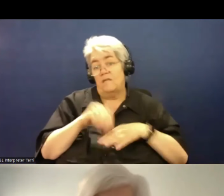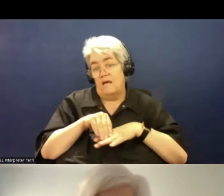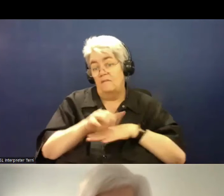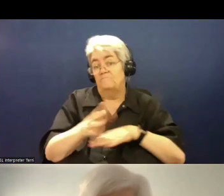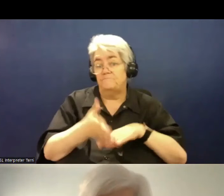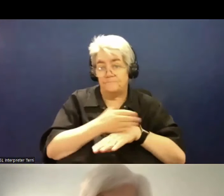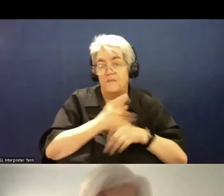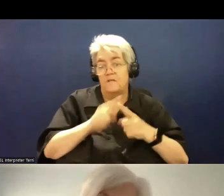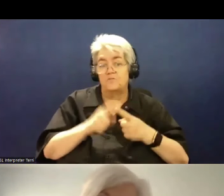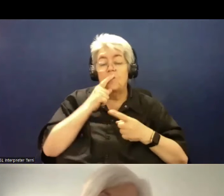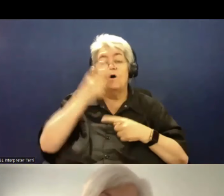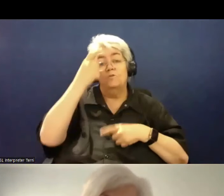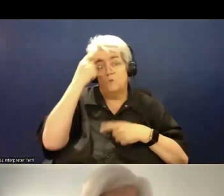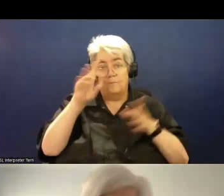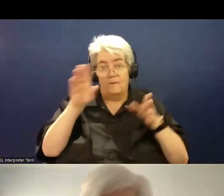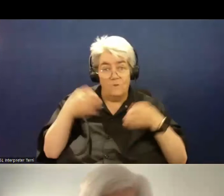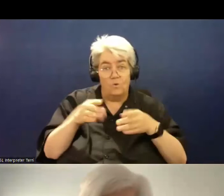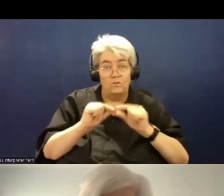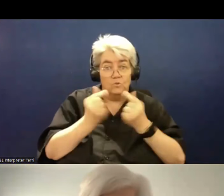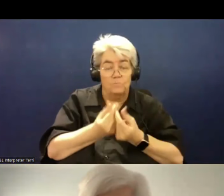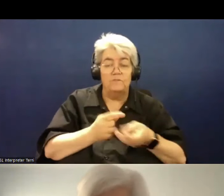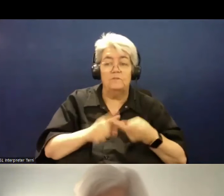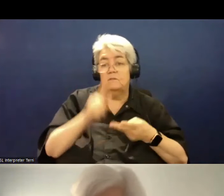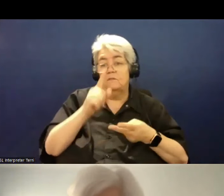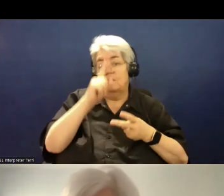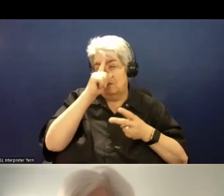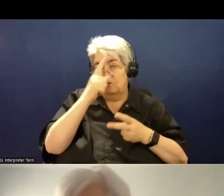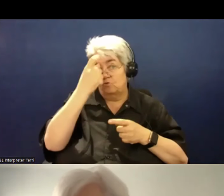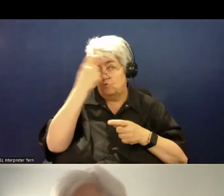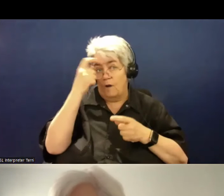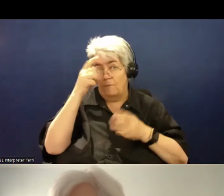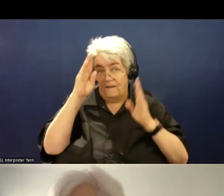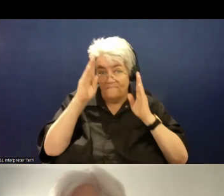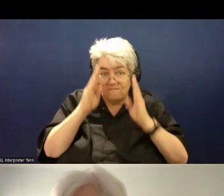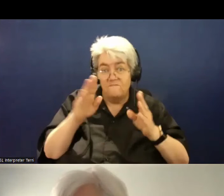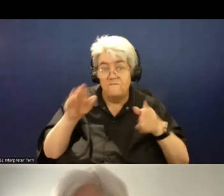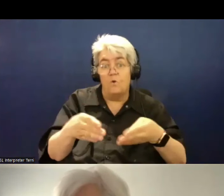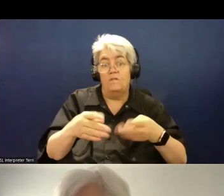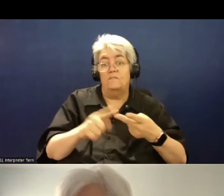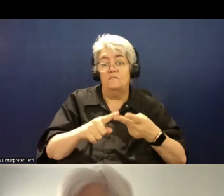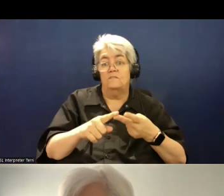FOCUS GROUPS IN MULTIPLE RELIGIOUS ORGANIZATIONS.